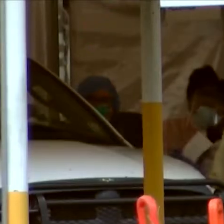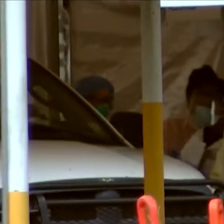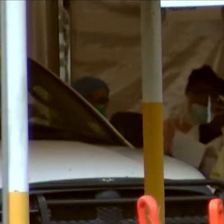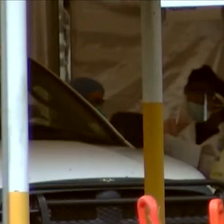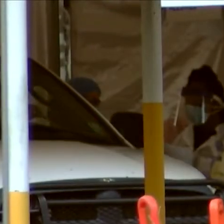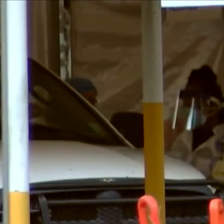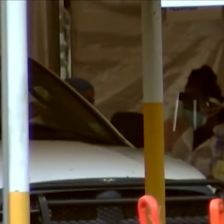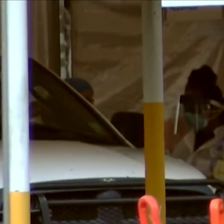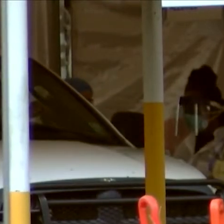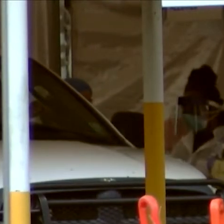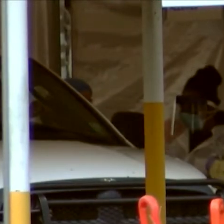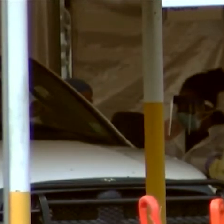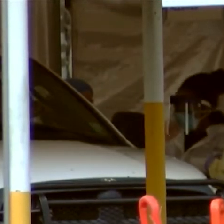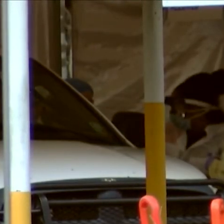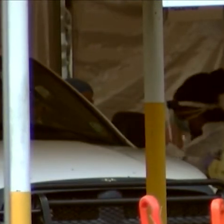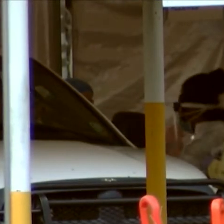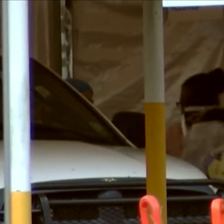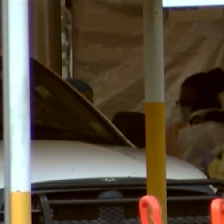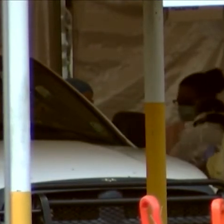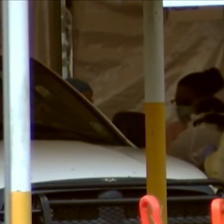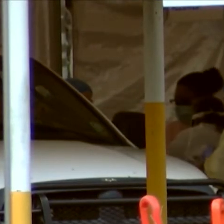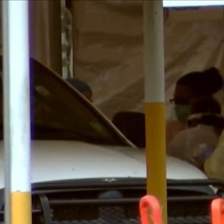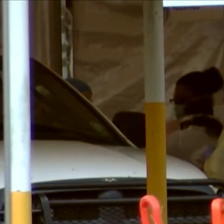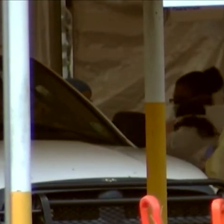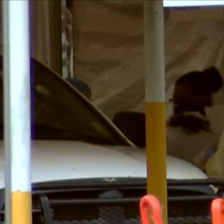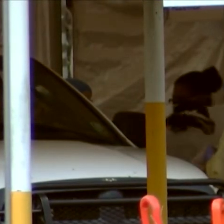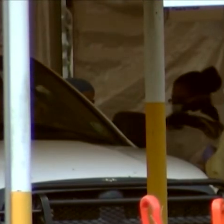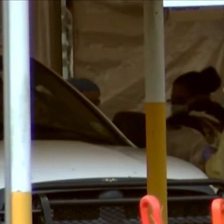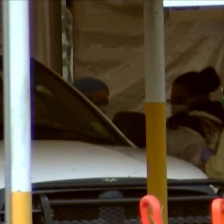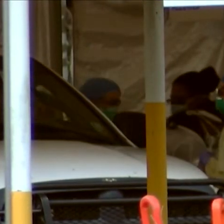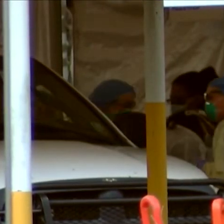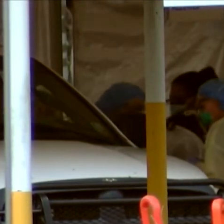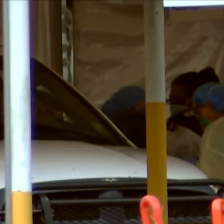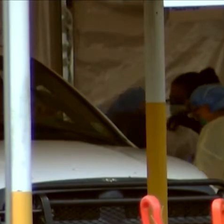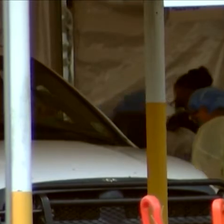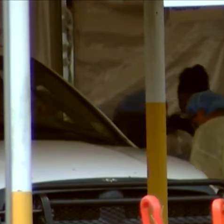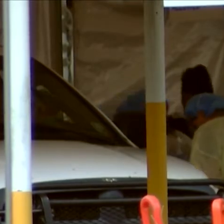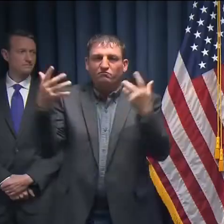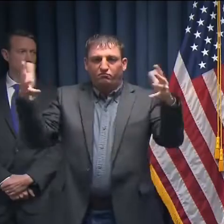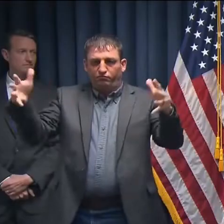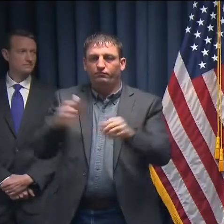THE STATE--AND 19 MORE DEATHS. THAT'S THE MOST THE NUMBERS HAVE SPIKED IN 24 HOURS SINCE